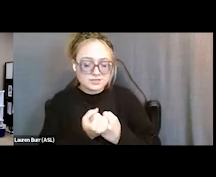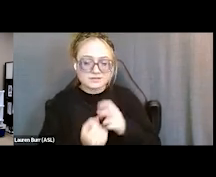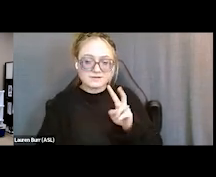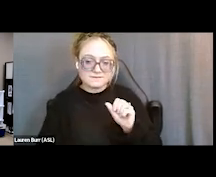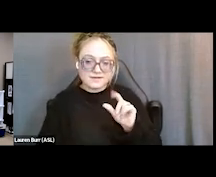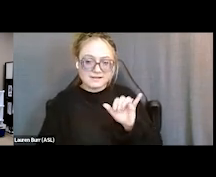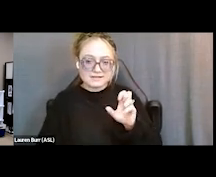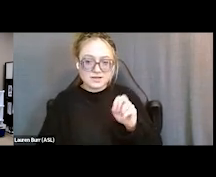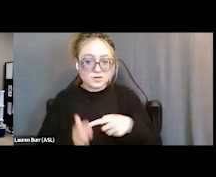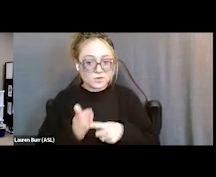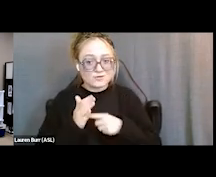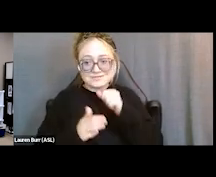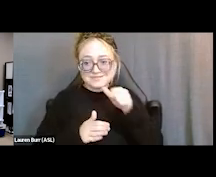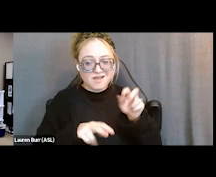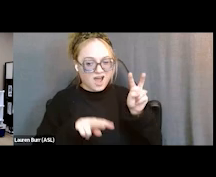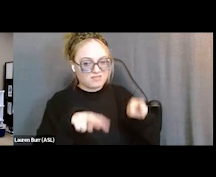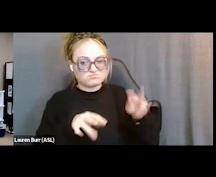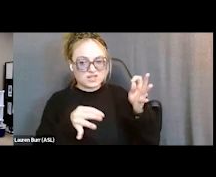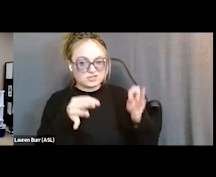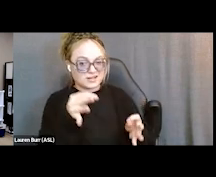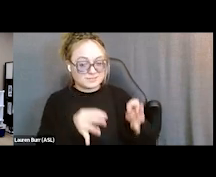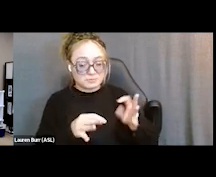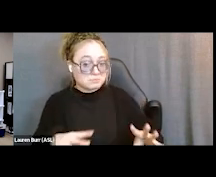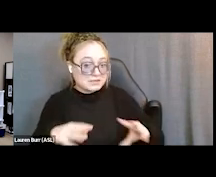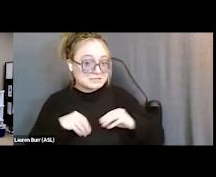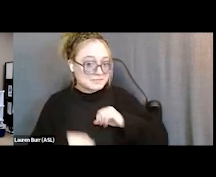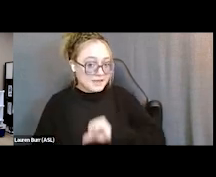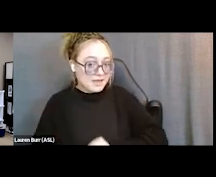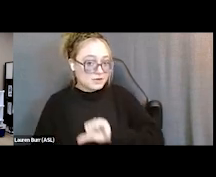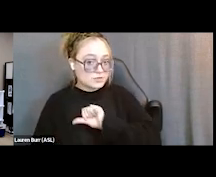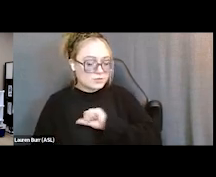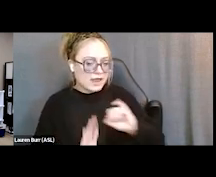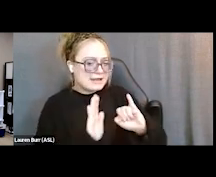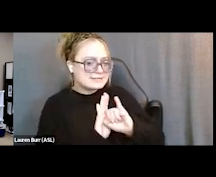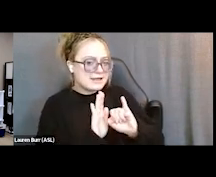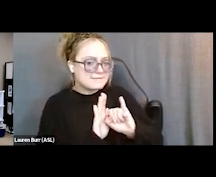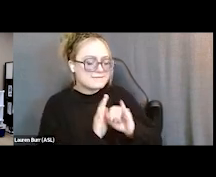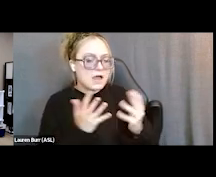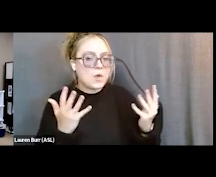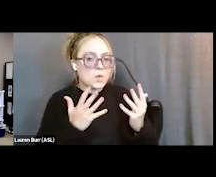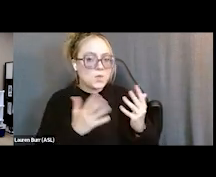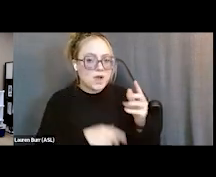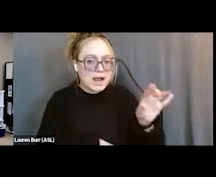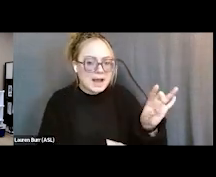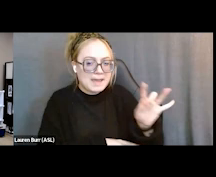and acceptance and for you to identify what is valid or finding the nugget of gold in the sand,